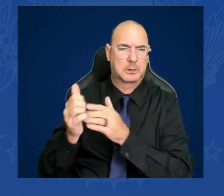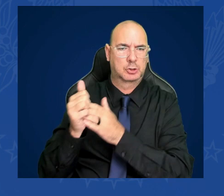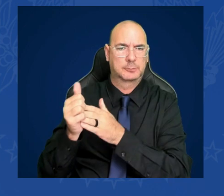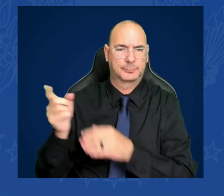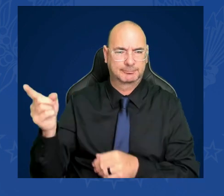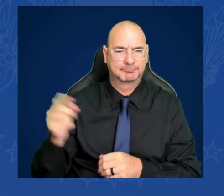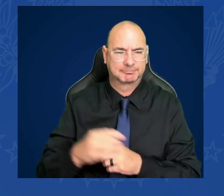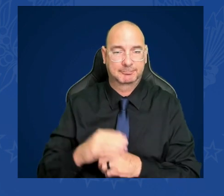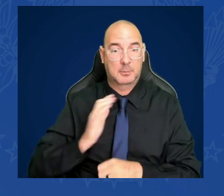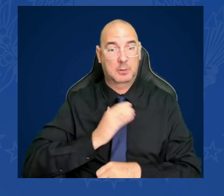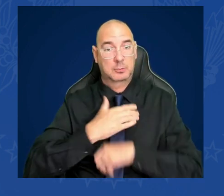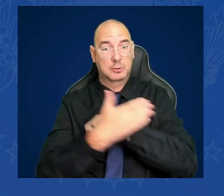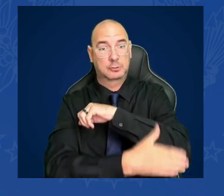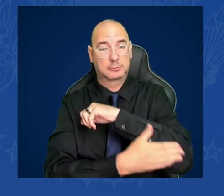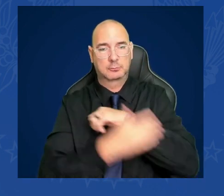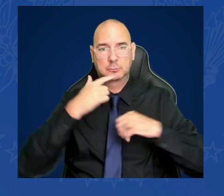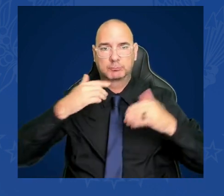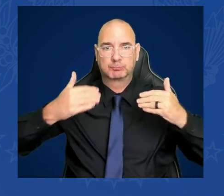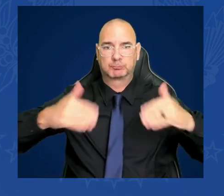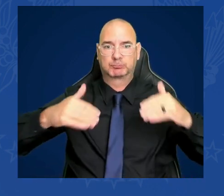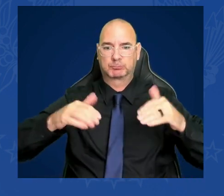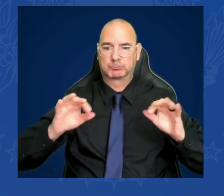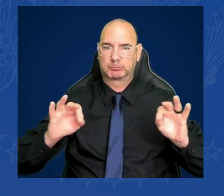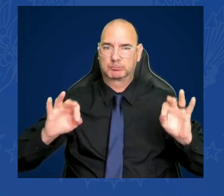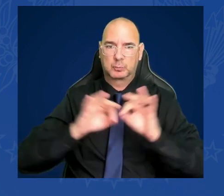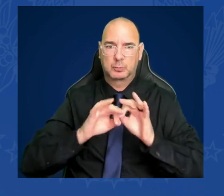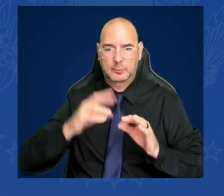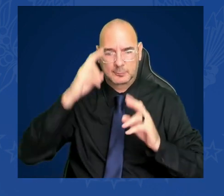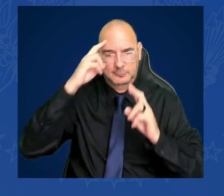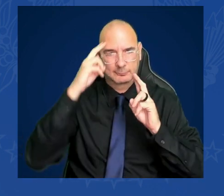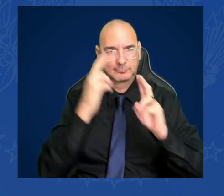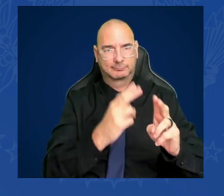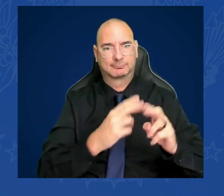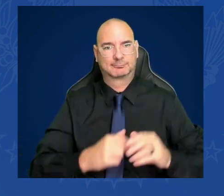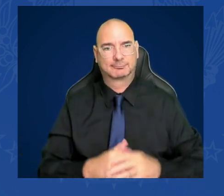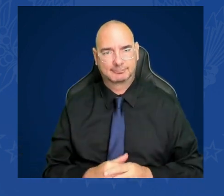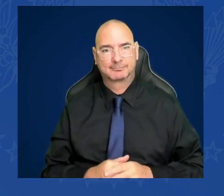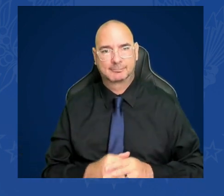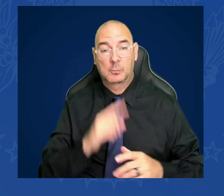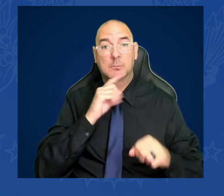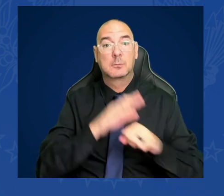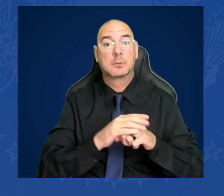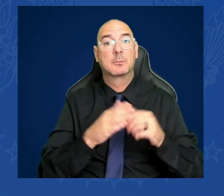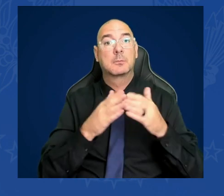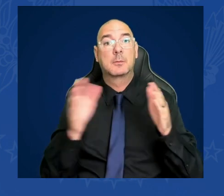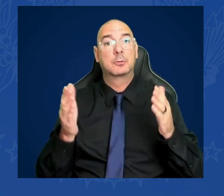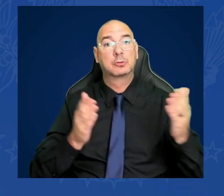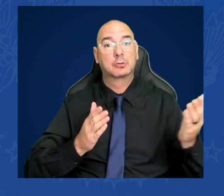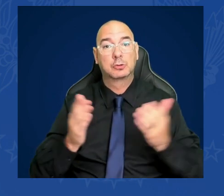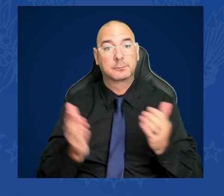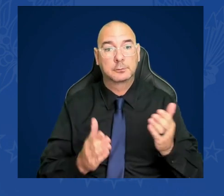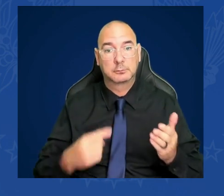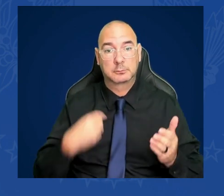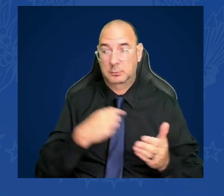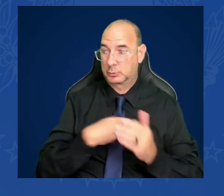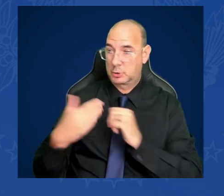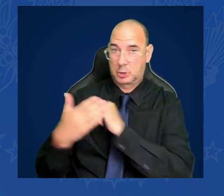I am grateful for your dedication to public service for our country and to the safety and wellbeing of our country.